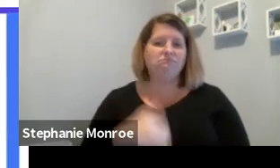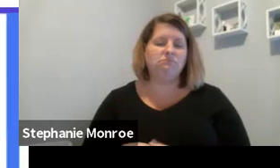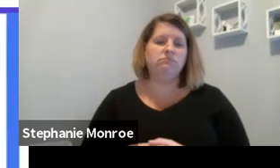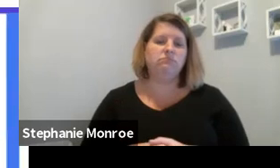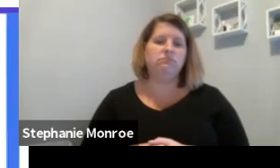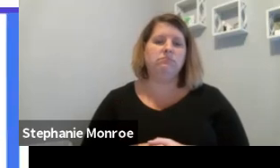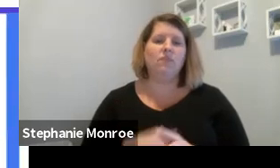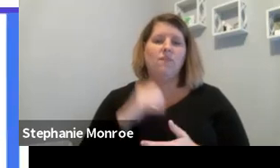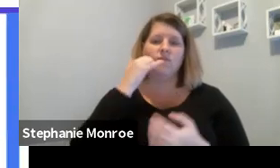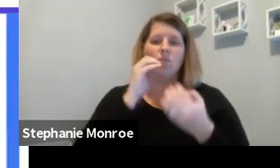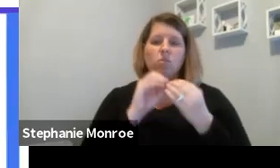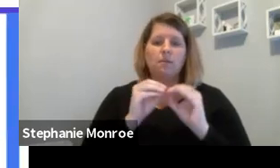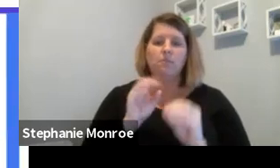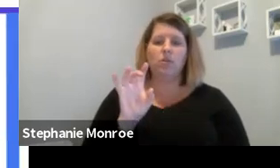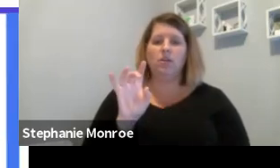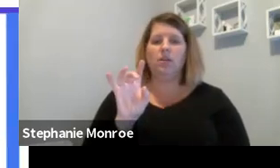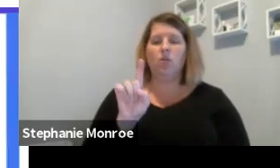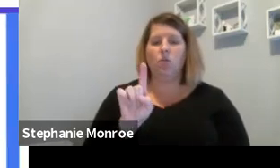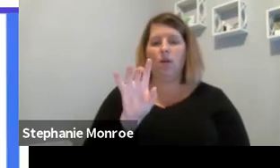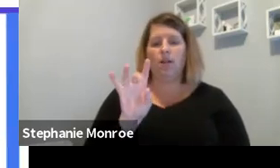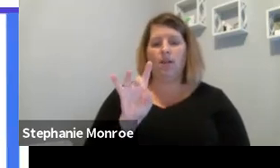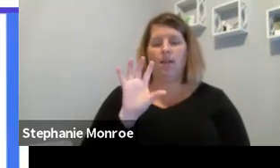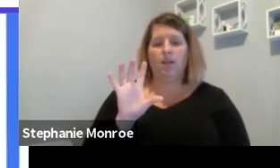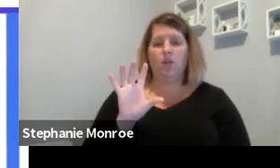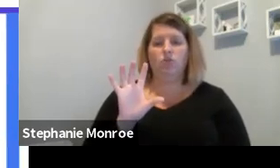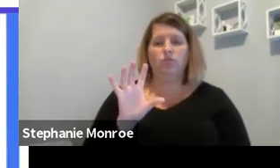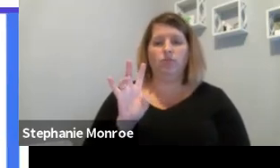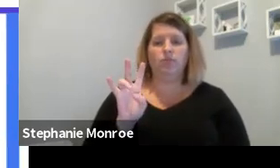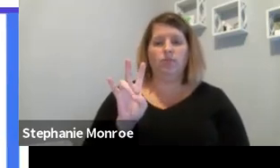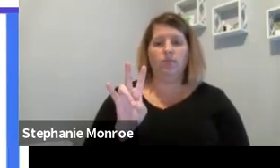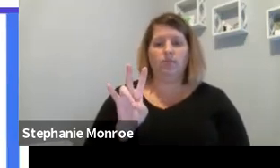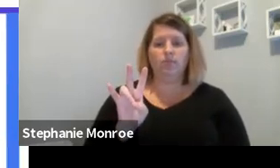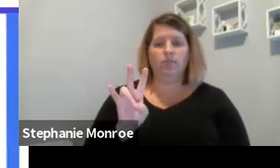The phone number is 1-800-799-7233.